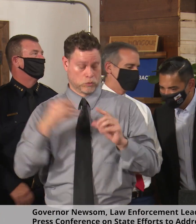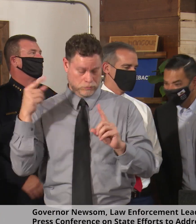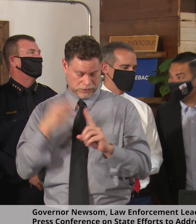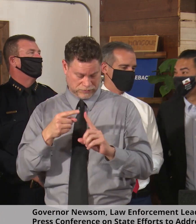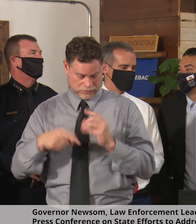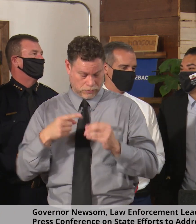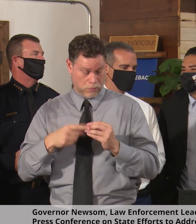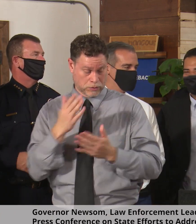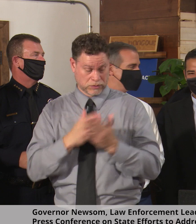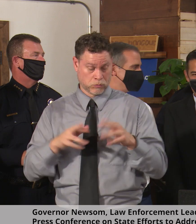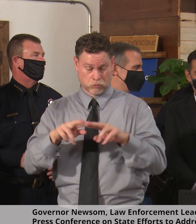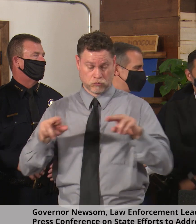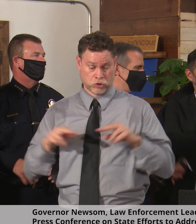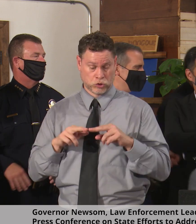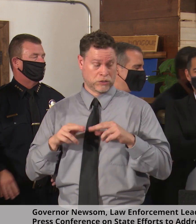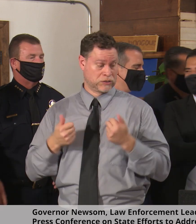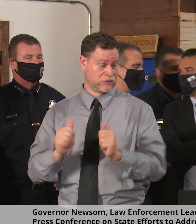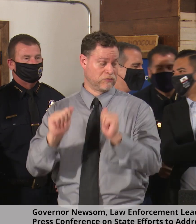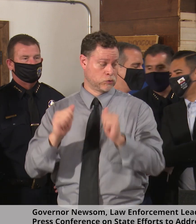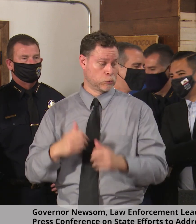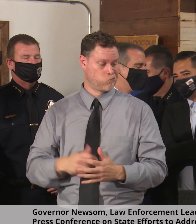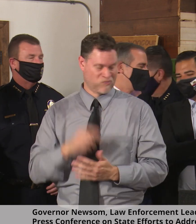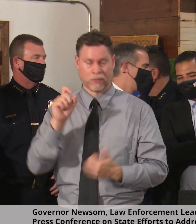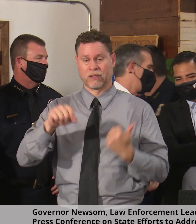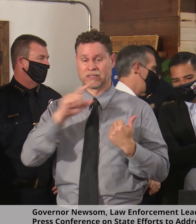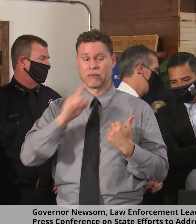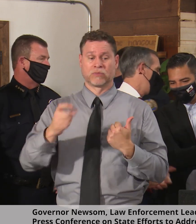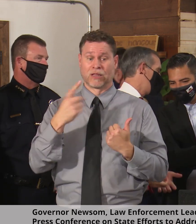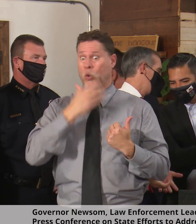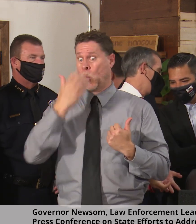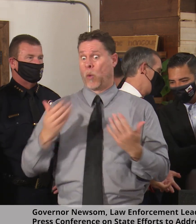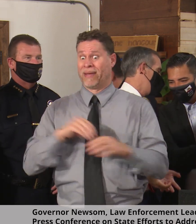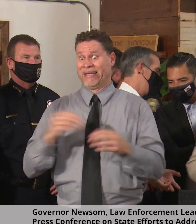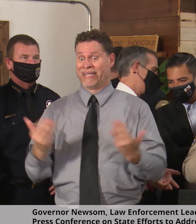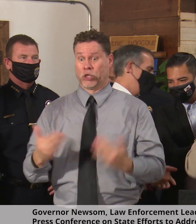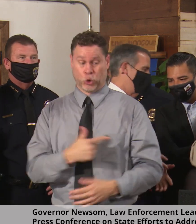about some of those regionalized efforts. Yes absolutely. It's a little warm in here so